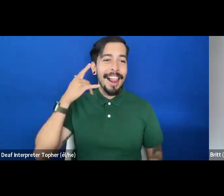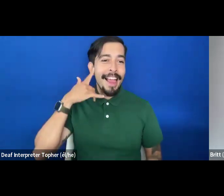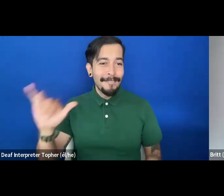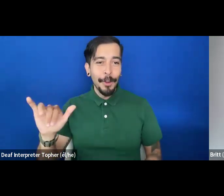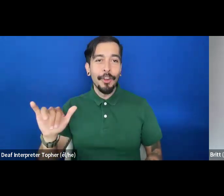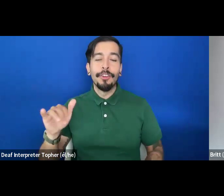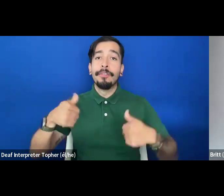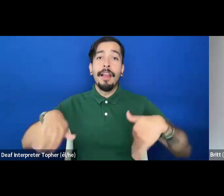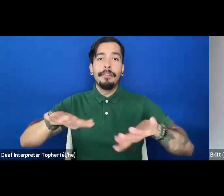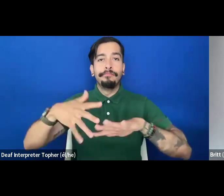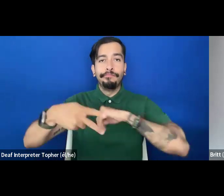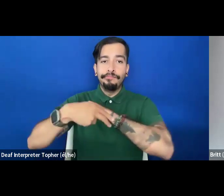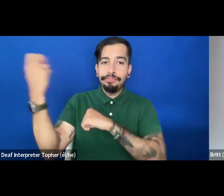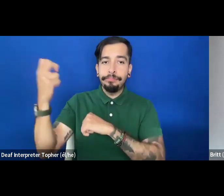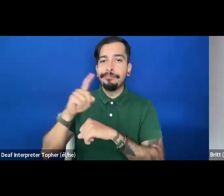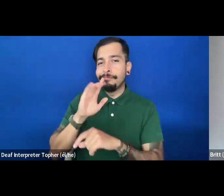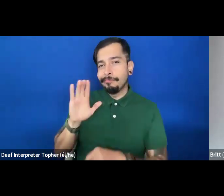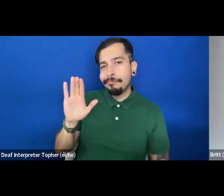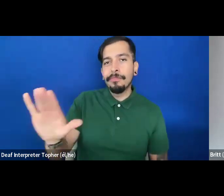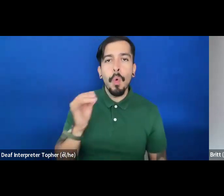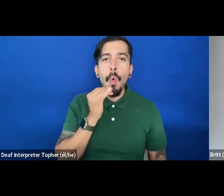for thousands of years by Indigenous communities,